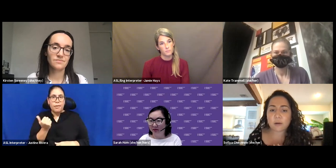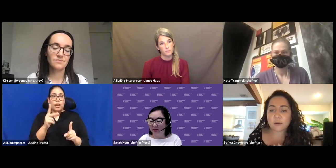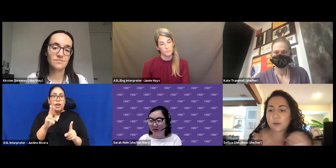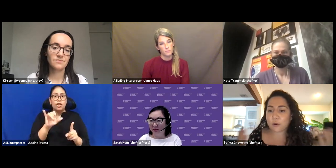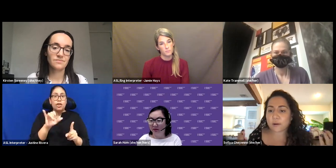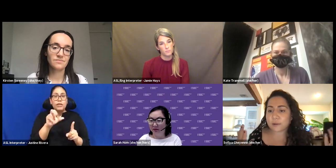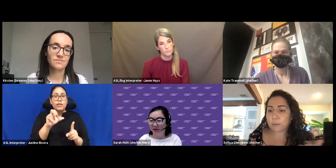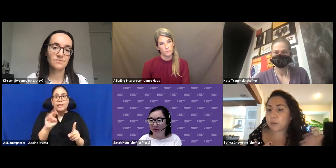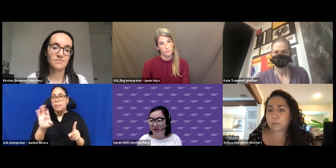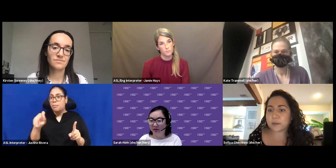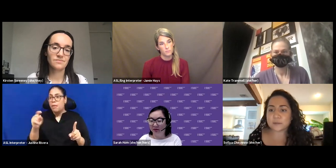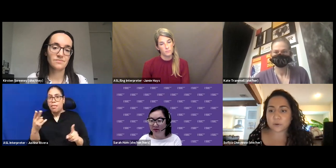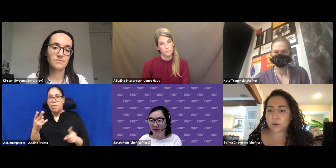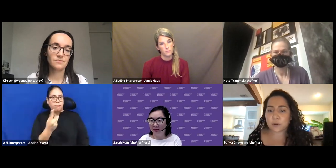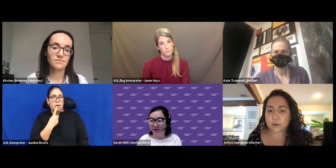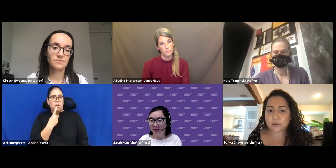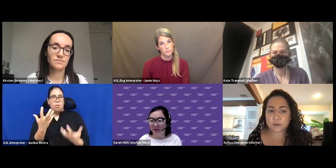A.R.T./New York the number one place for New York theaters to